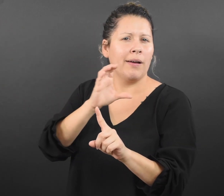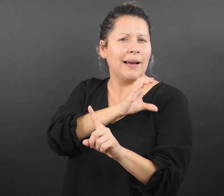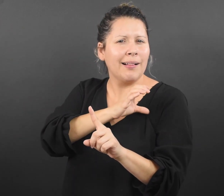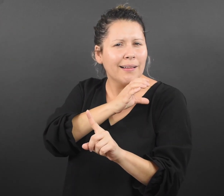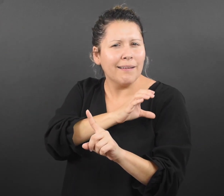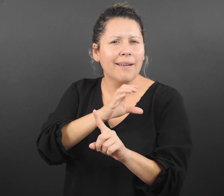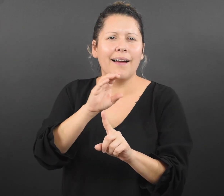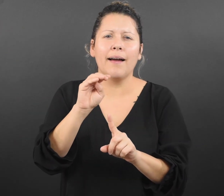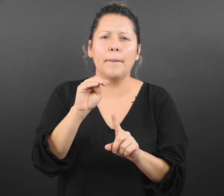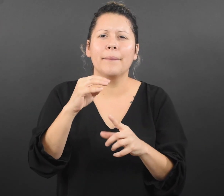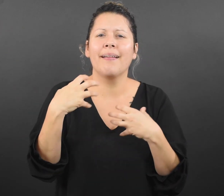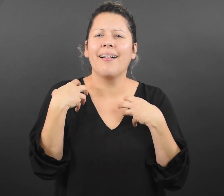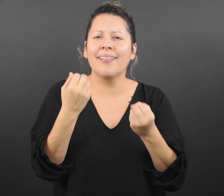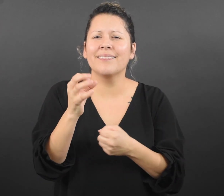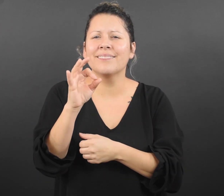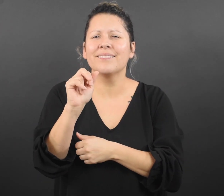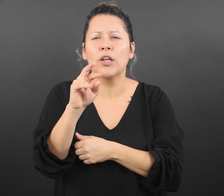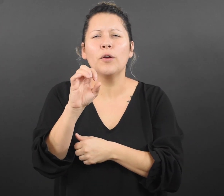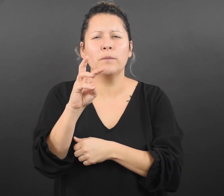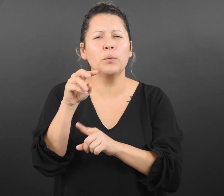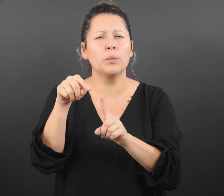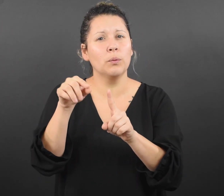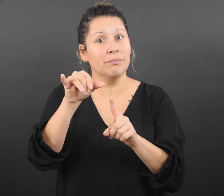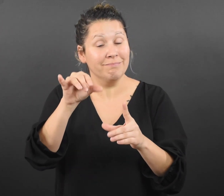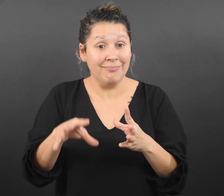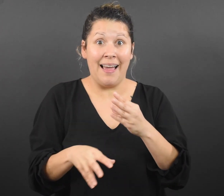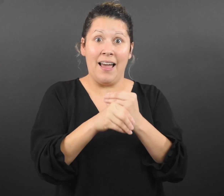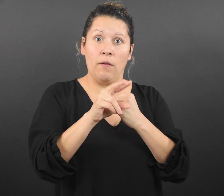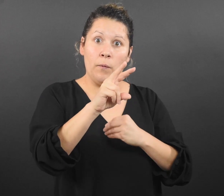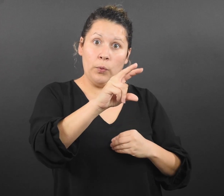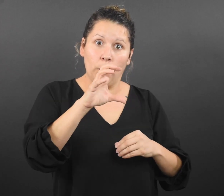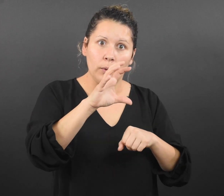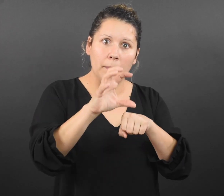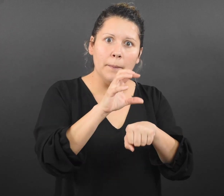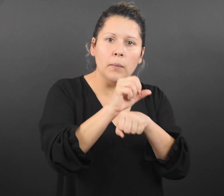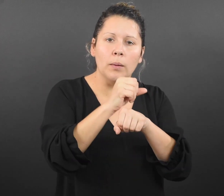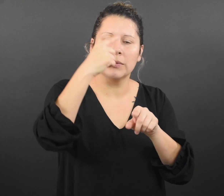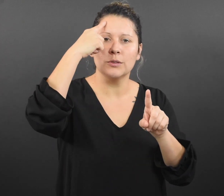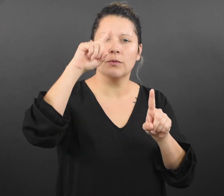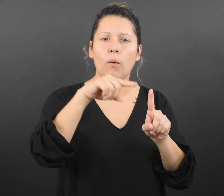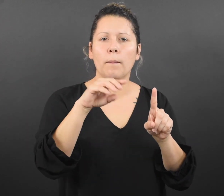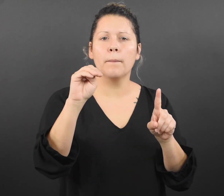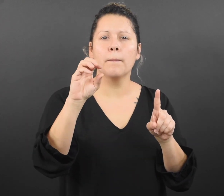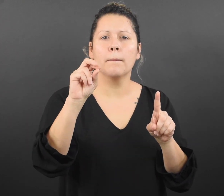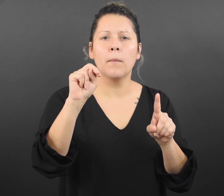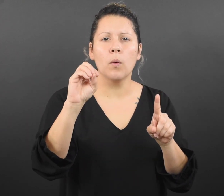added about 300 appointments for monoclonal antibody treatment at its Columbia Heights clinic.